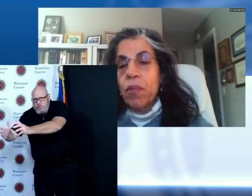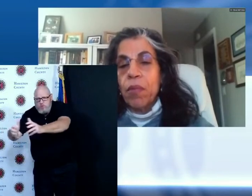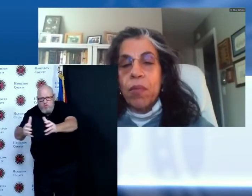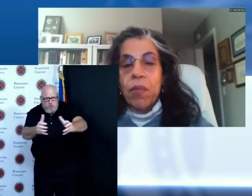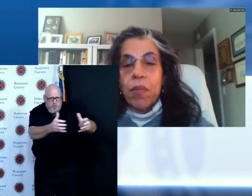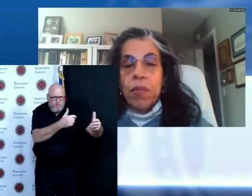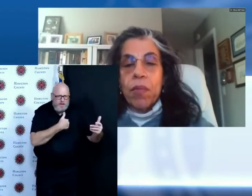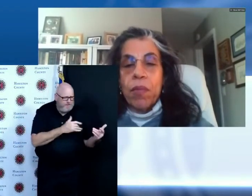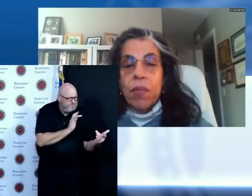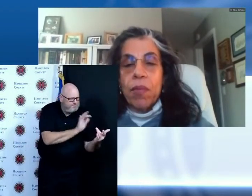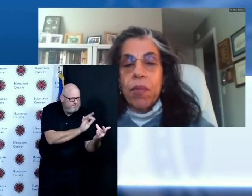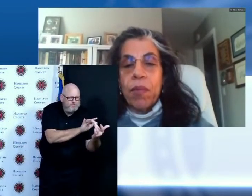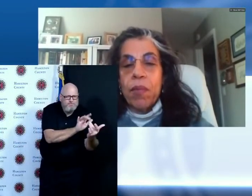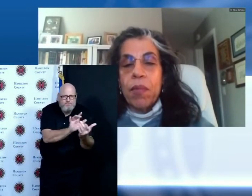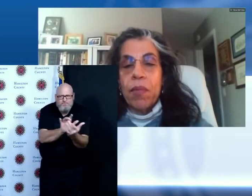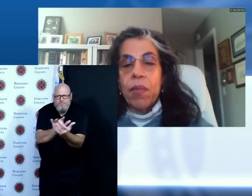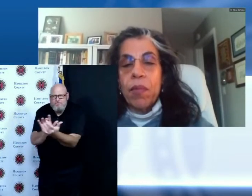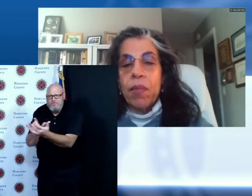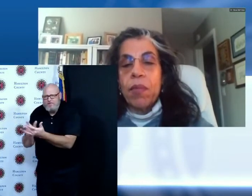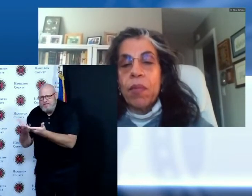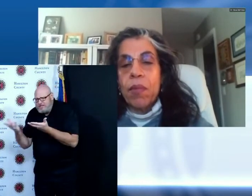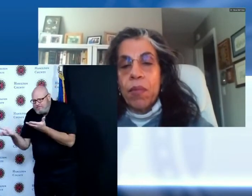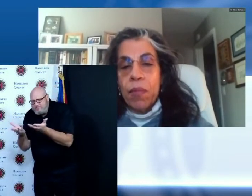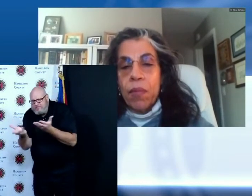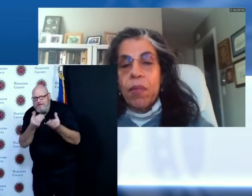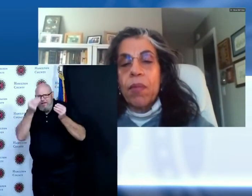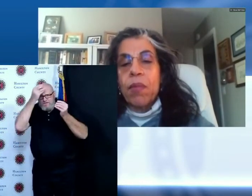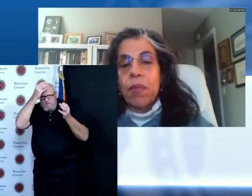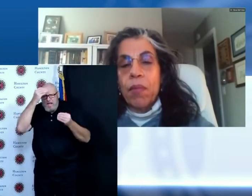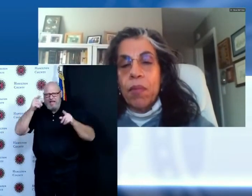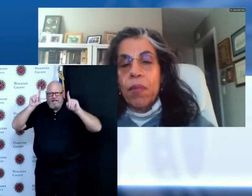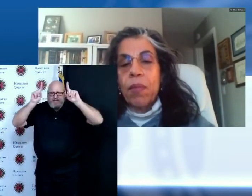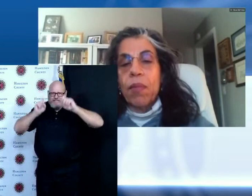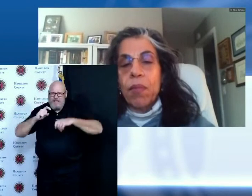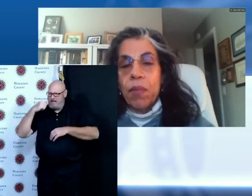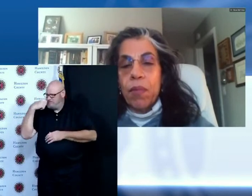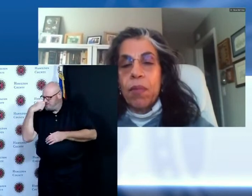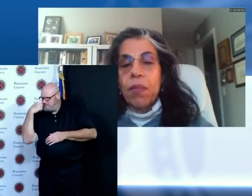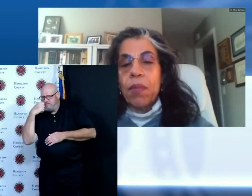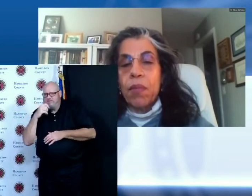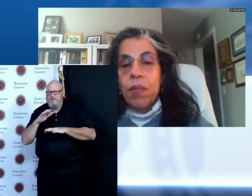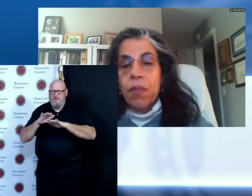that you just heard about and certainly that is very important but what we also heard in